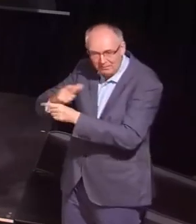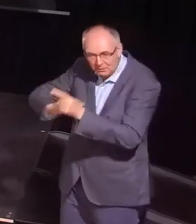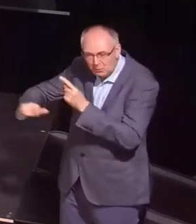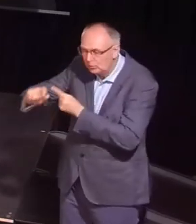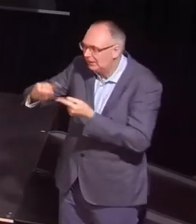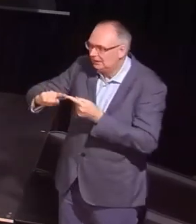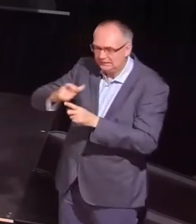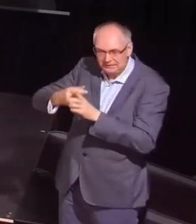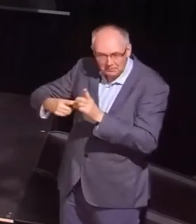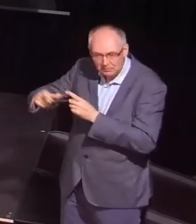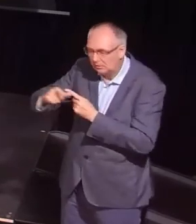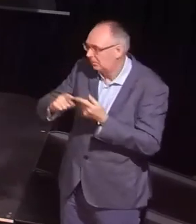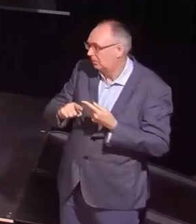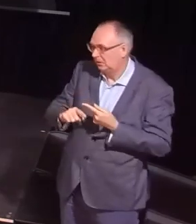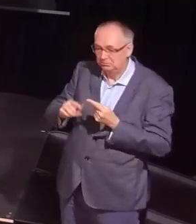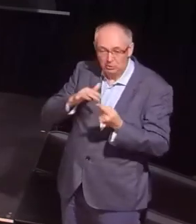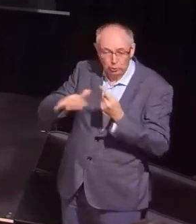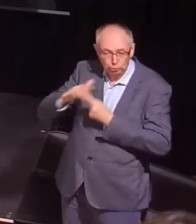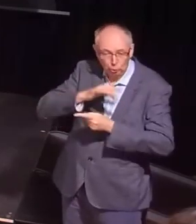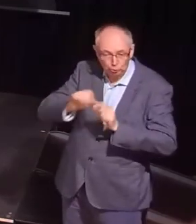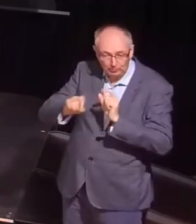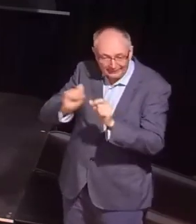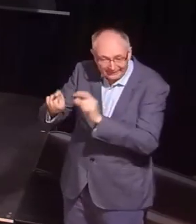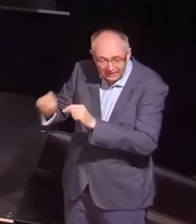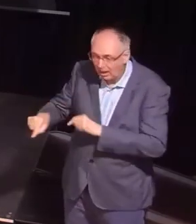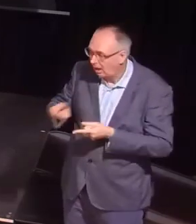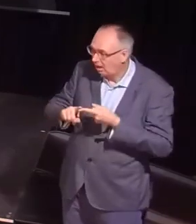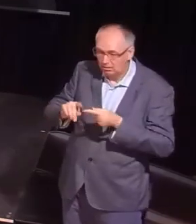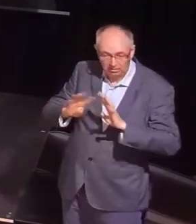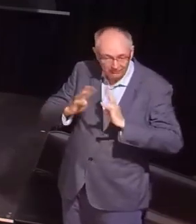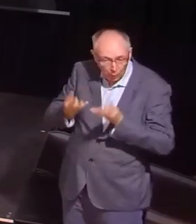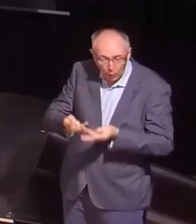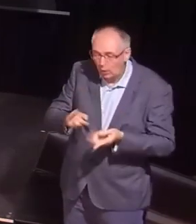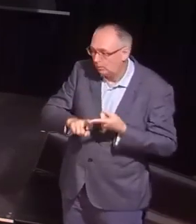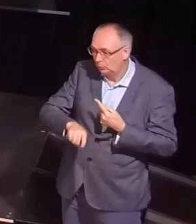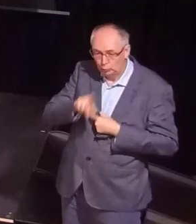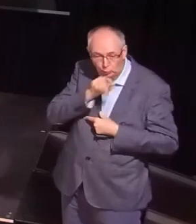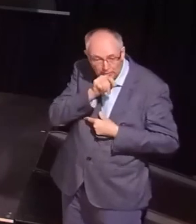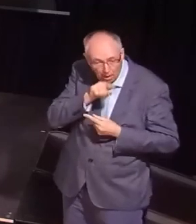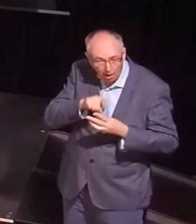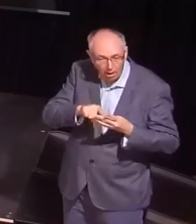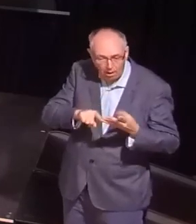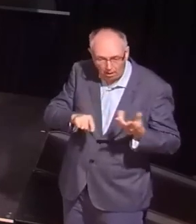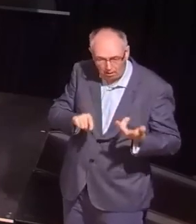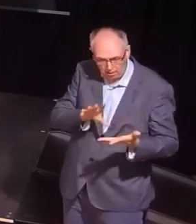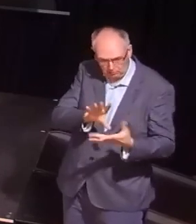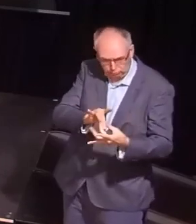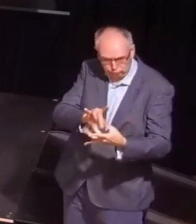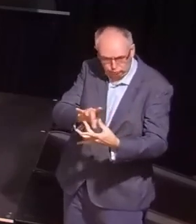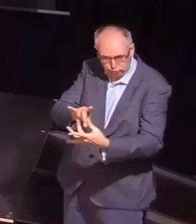whether it's on social media, forums or on Twitter, those connections are absolutely essential